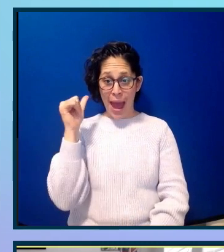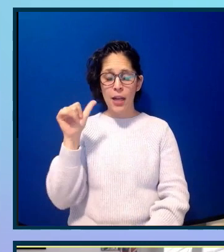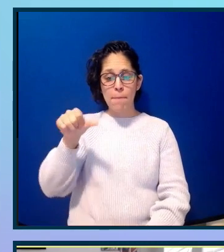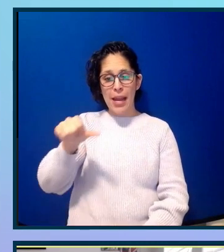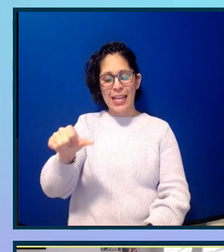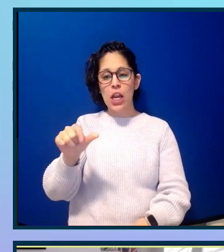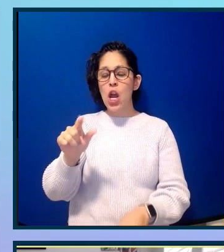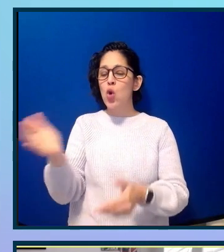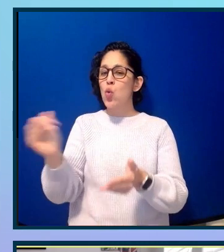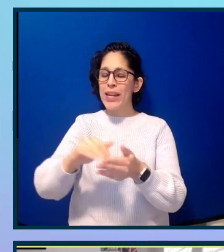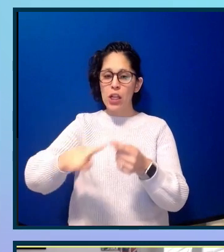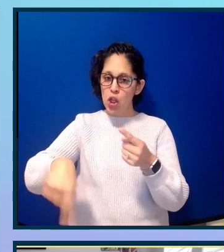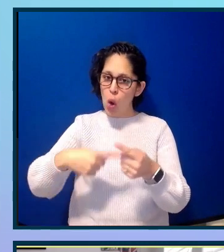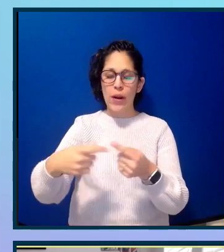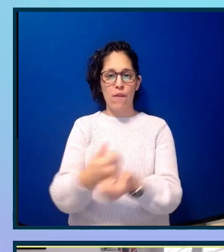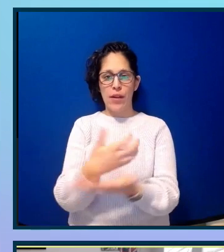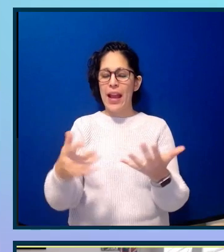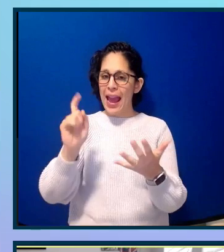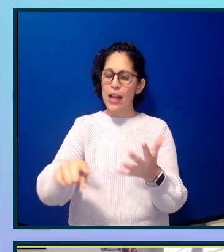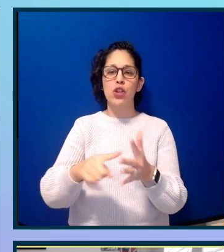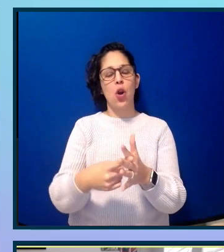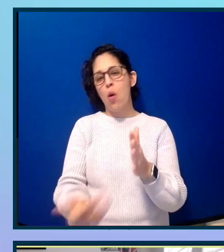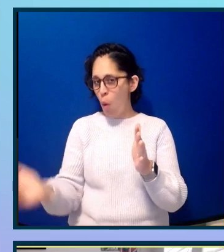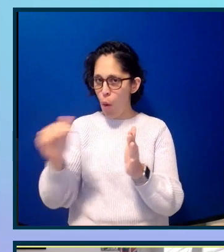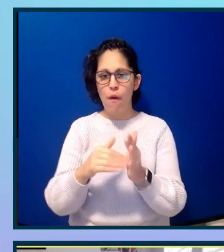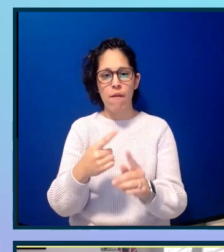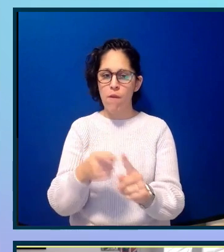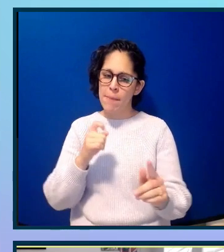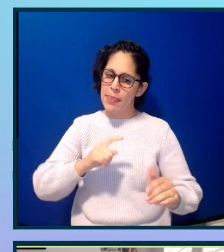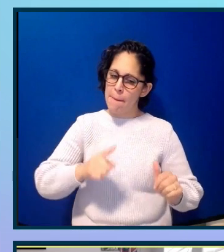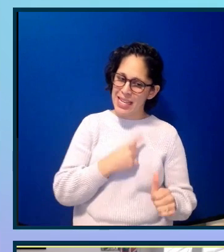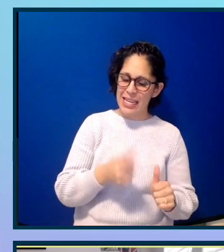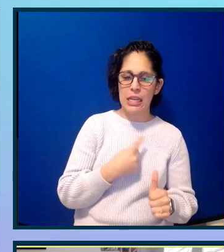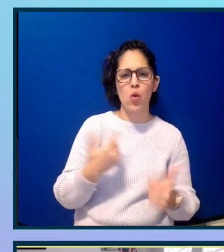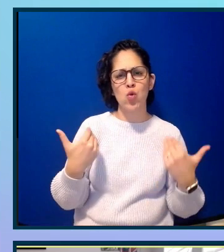and I had to start over from the beginning." I'm imagining right now that everyone watching this